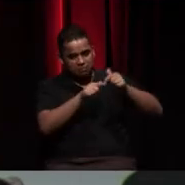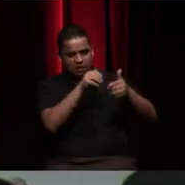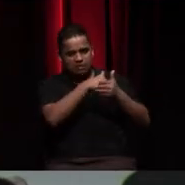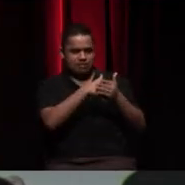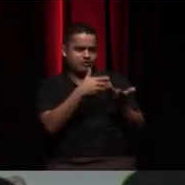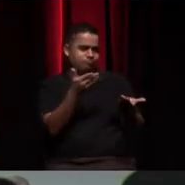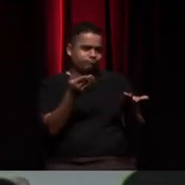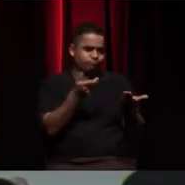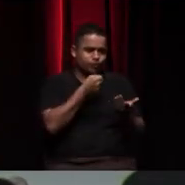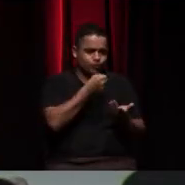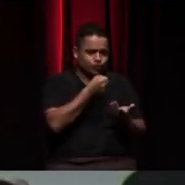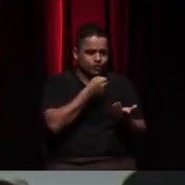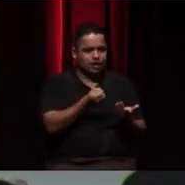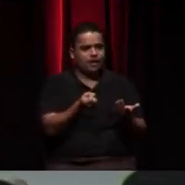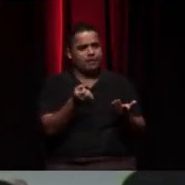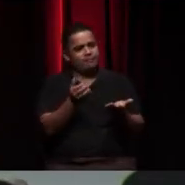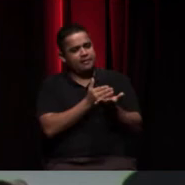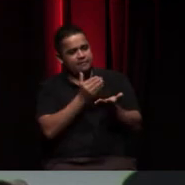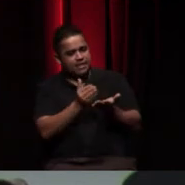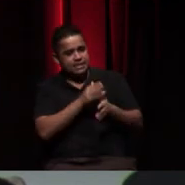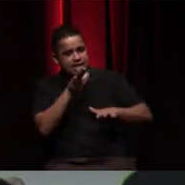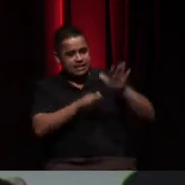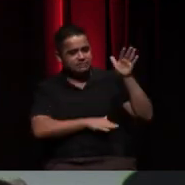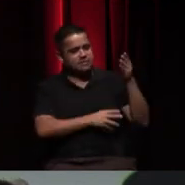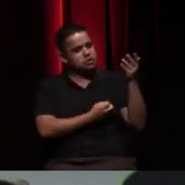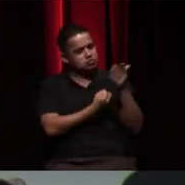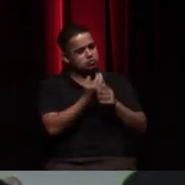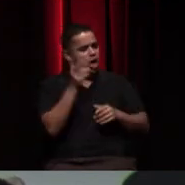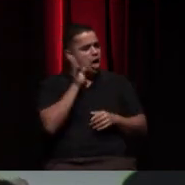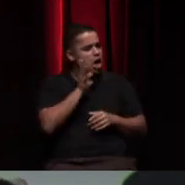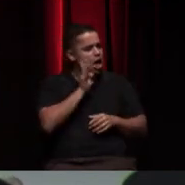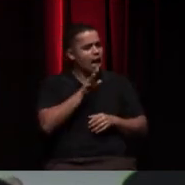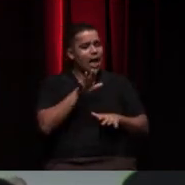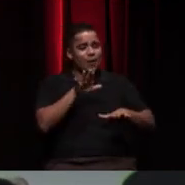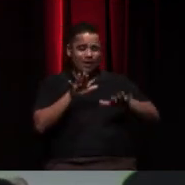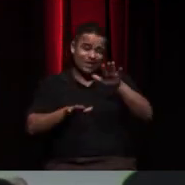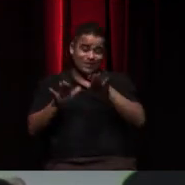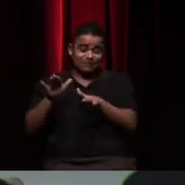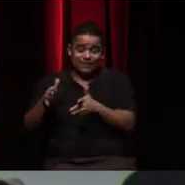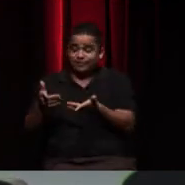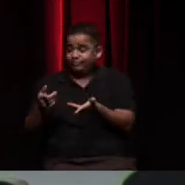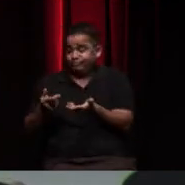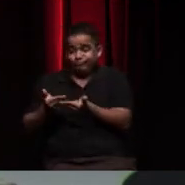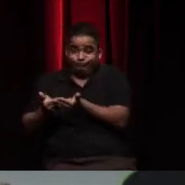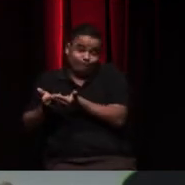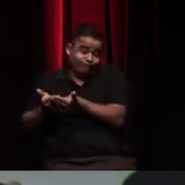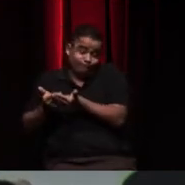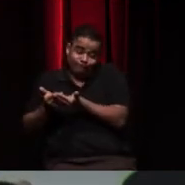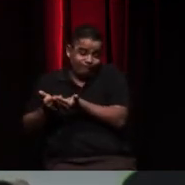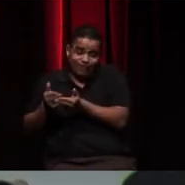you will do things you will be very proud of, and you will have to do things you won’t be so proud of. but that’s what the job is.